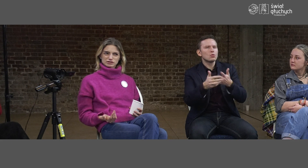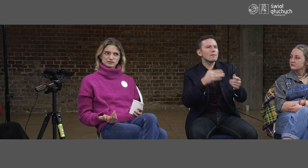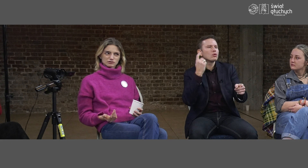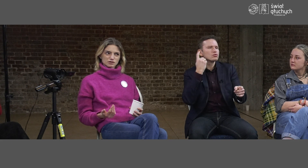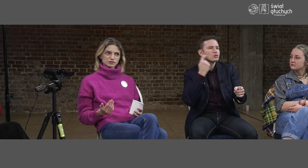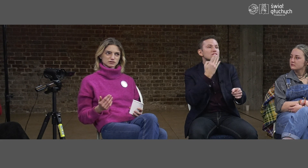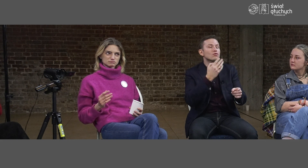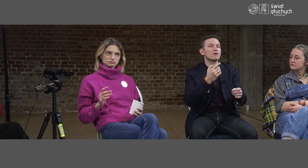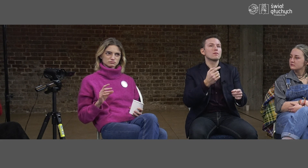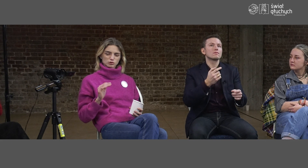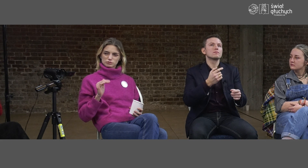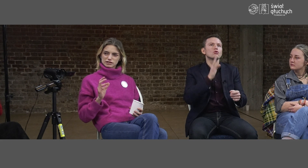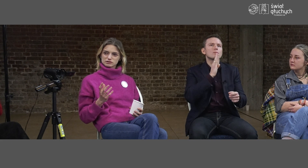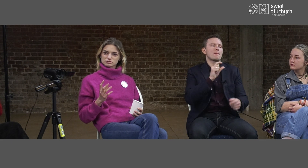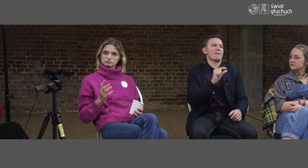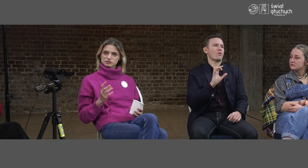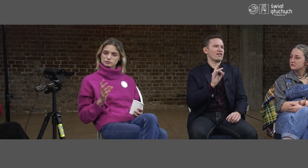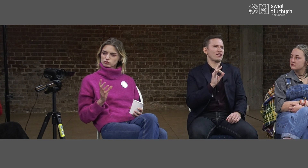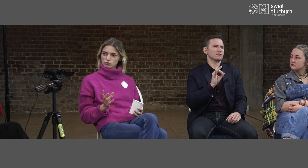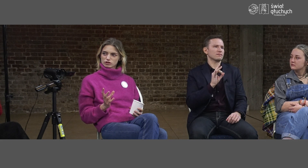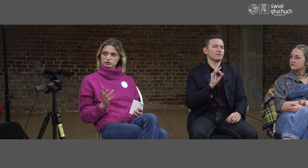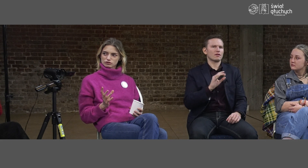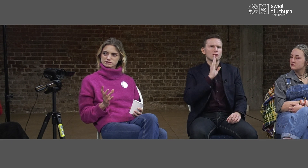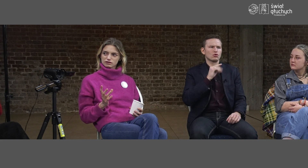as if they are not fully deaf (in the complete sense),